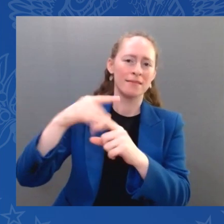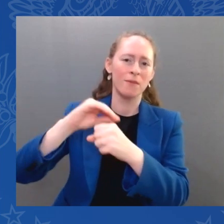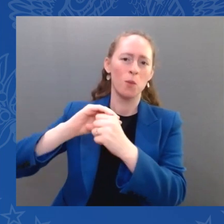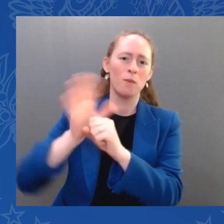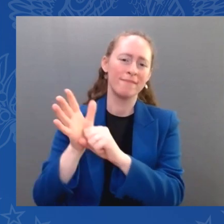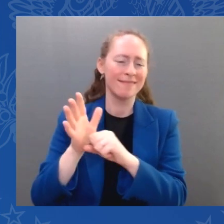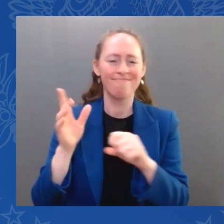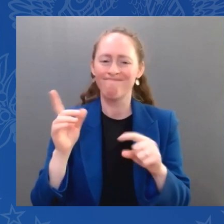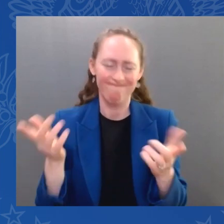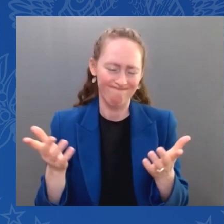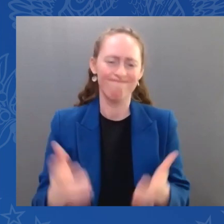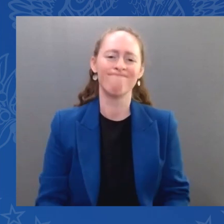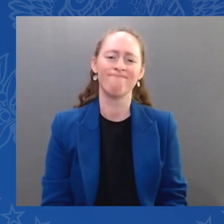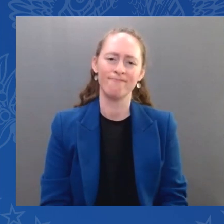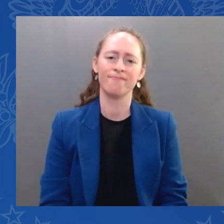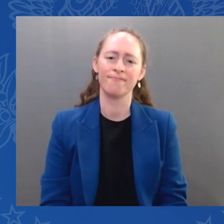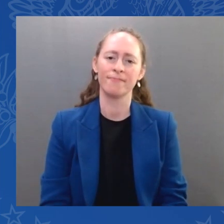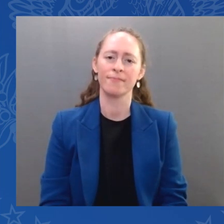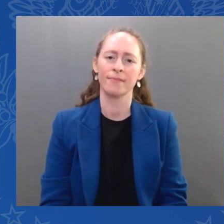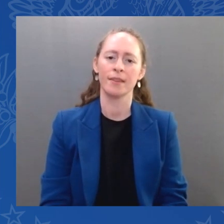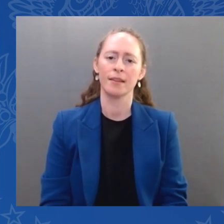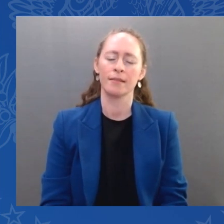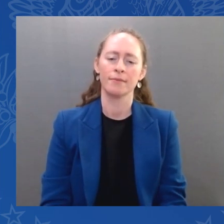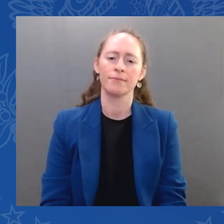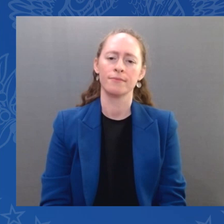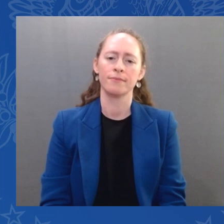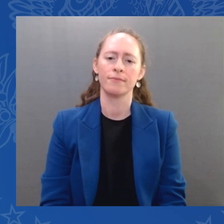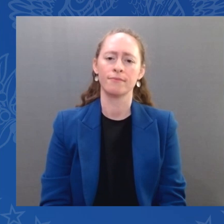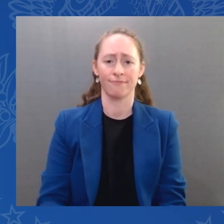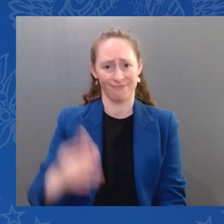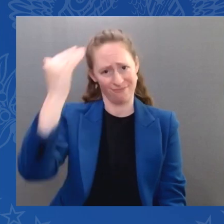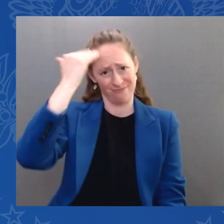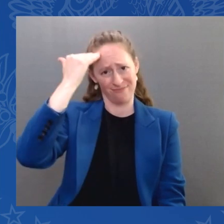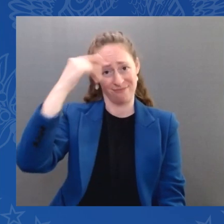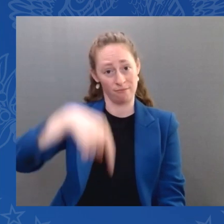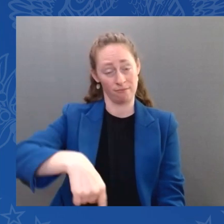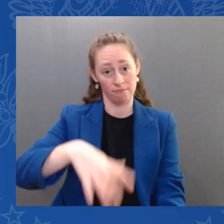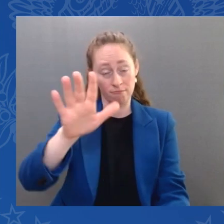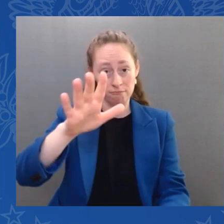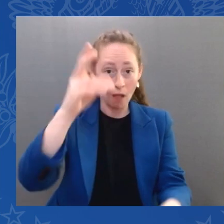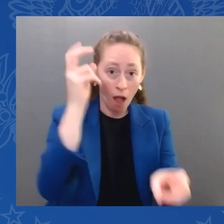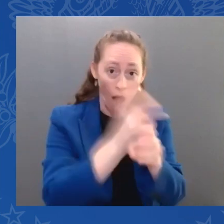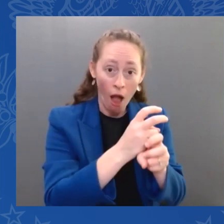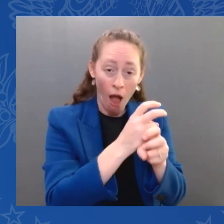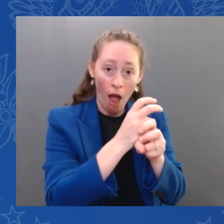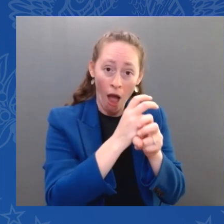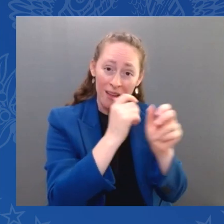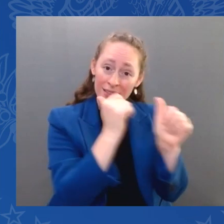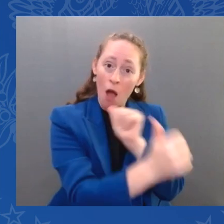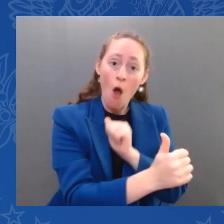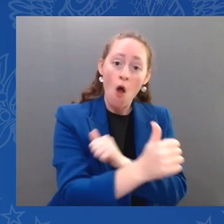at least the first from my career -- that was passed nearly 30 years ago.